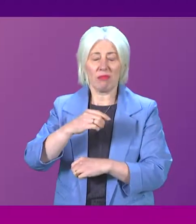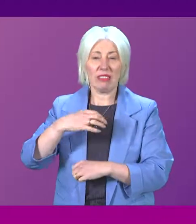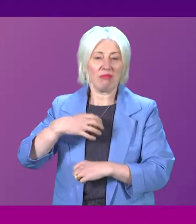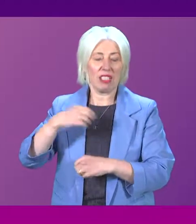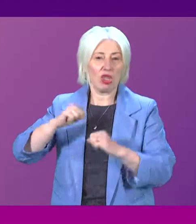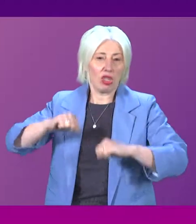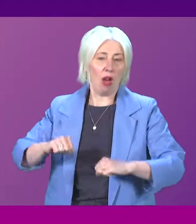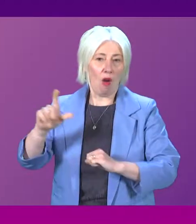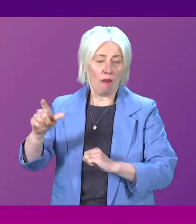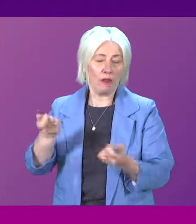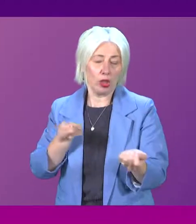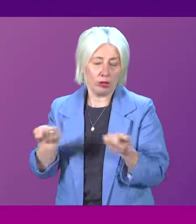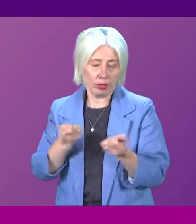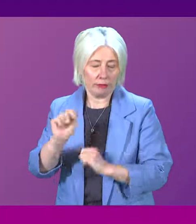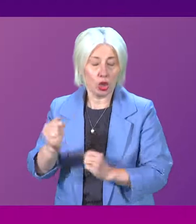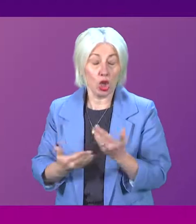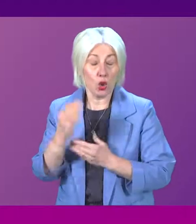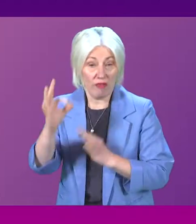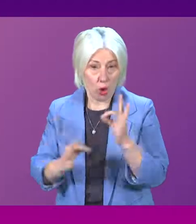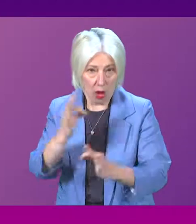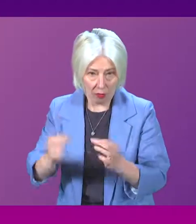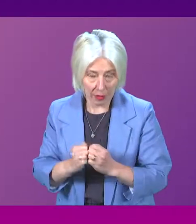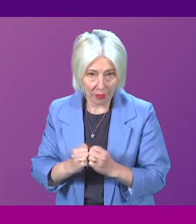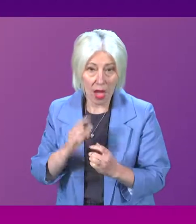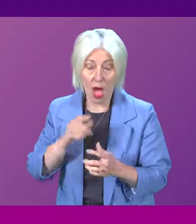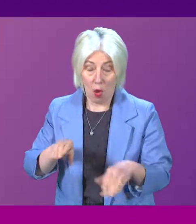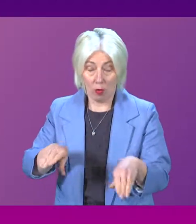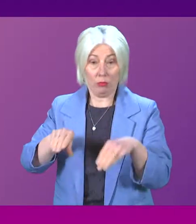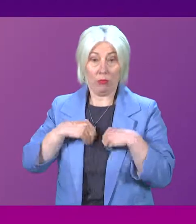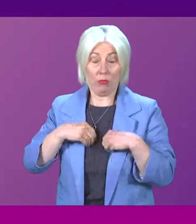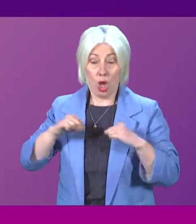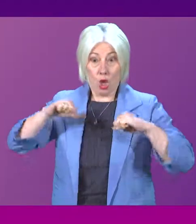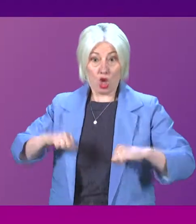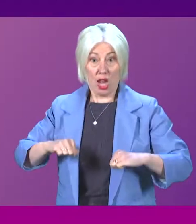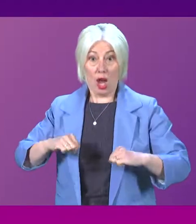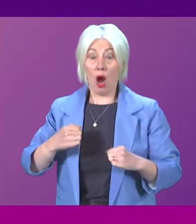Scottish Covid-19 inquiry and will assume that role tomorrow.